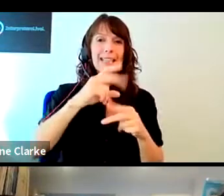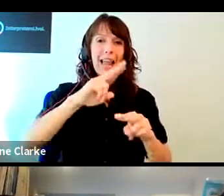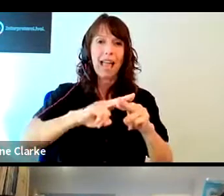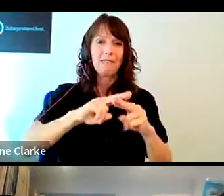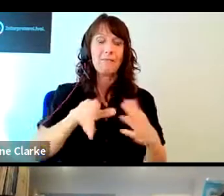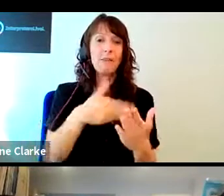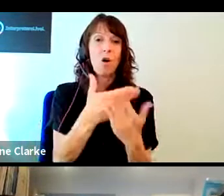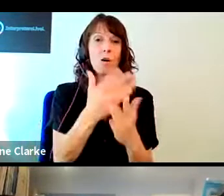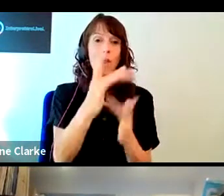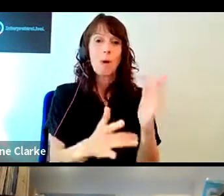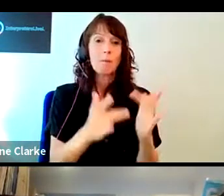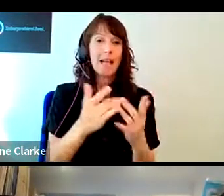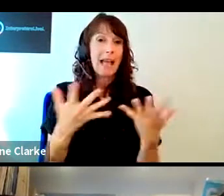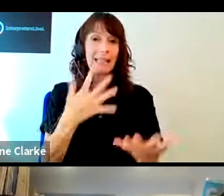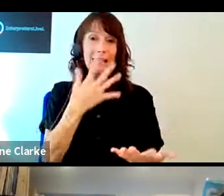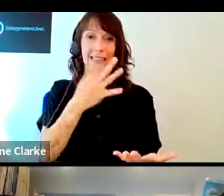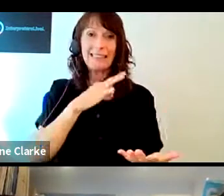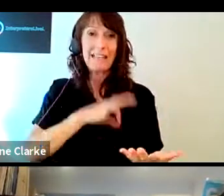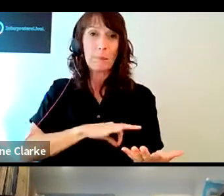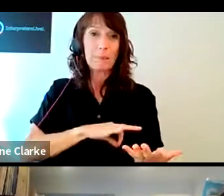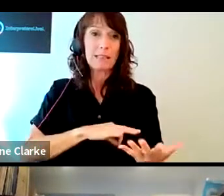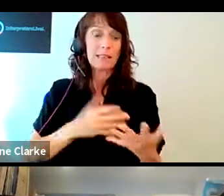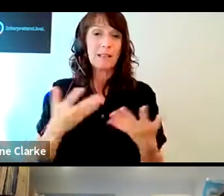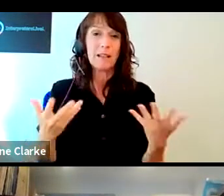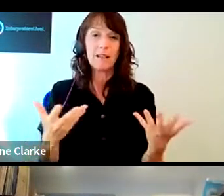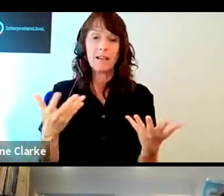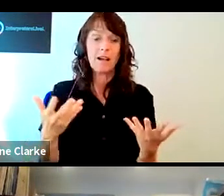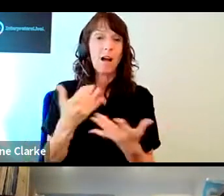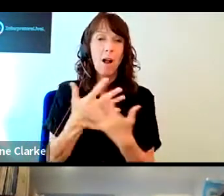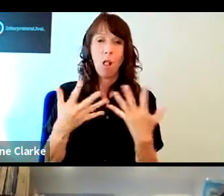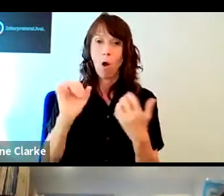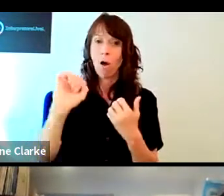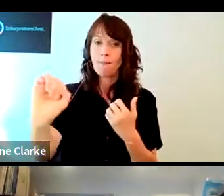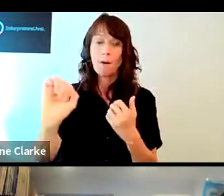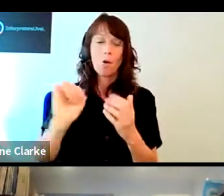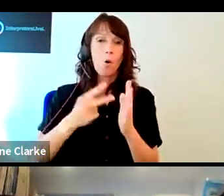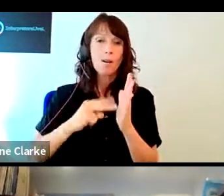Any tips on, where to start? A lot of these organizations have thousands of PDFs.